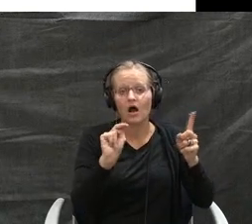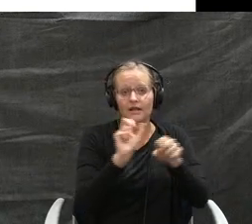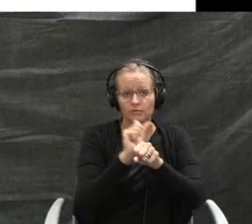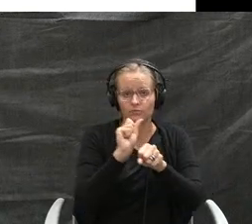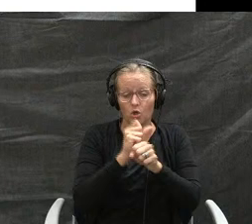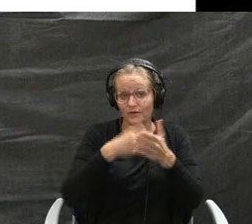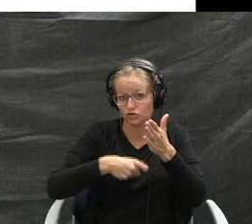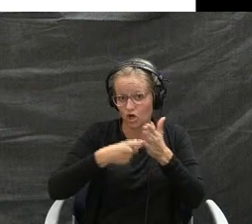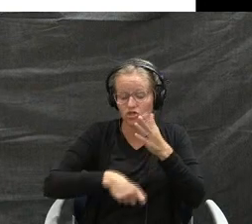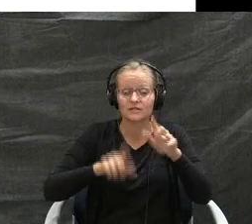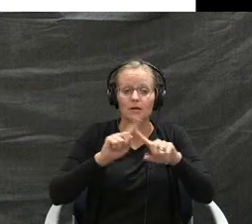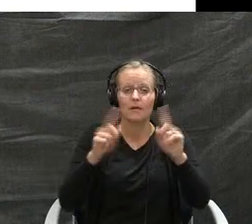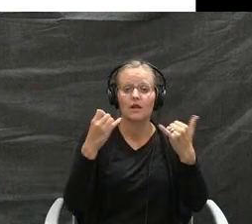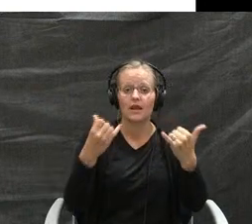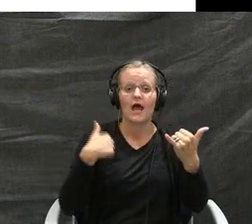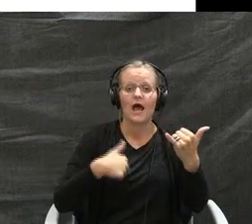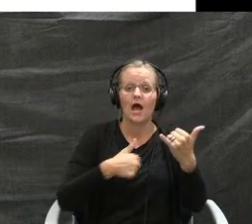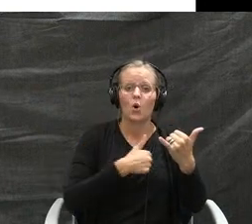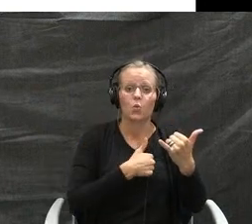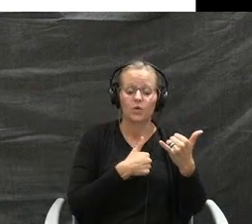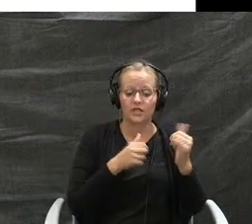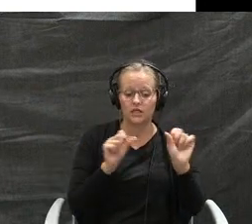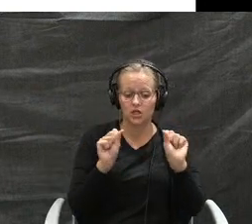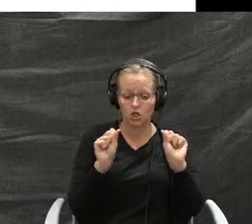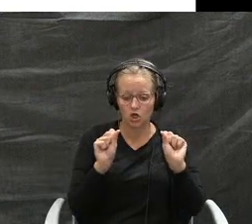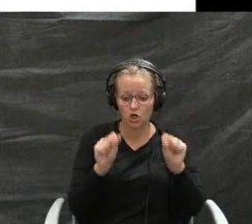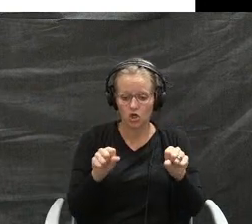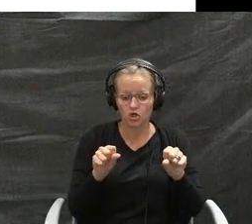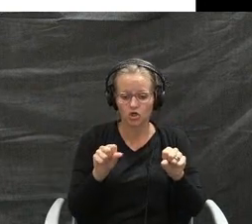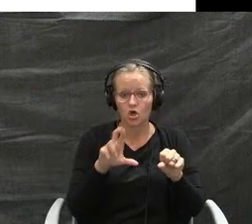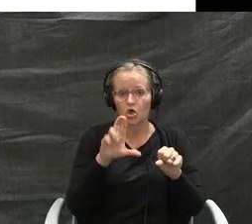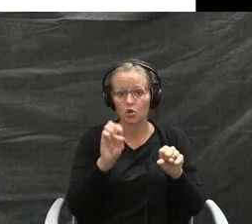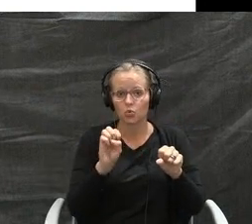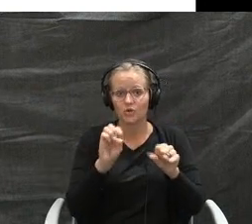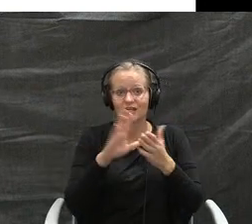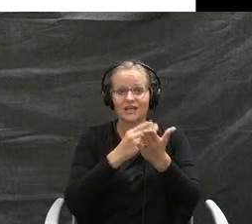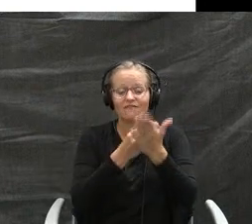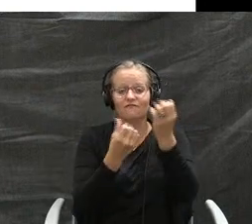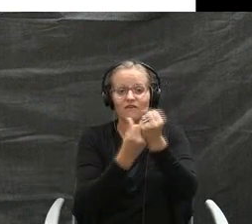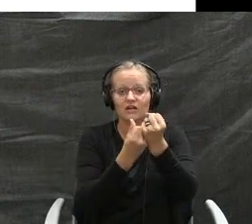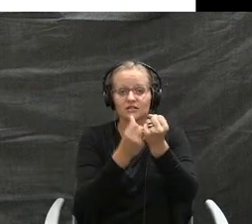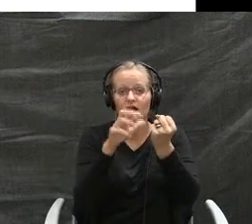post employment benefits charges over the years? But we were able to refund the bonds actually in